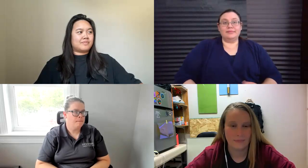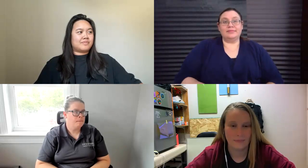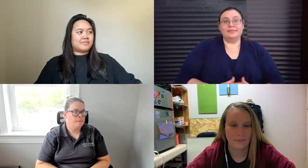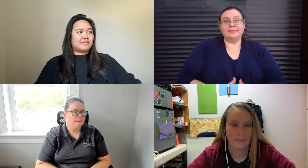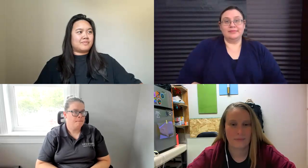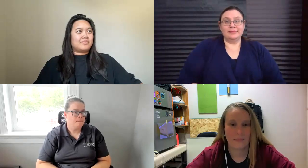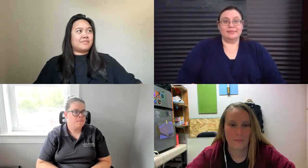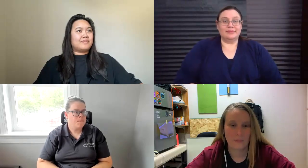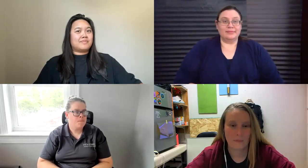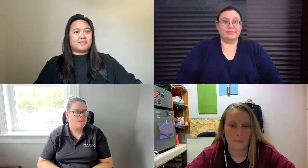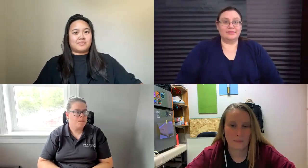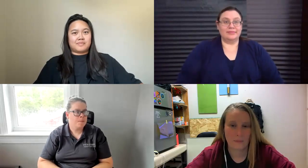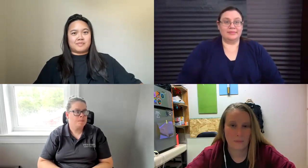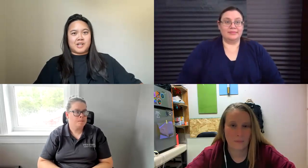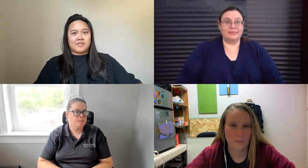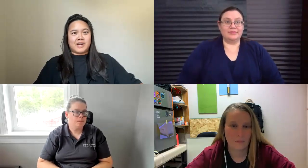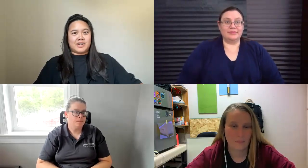All right.